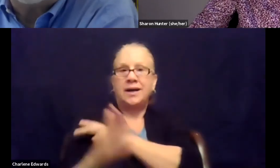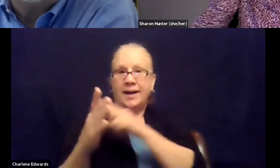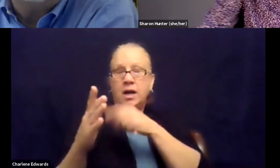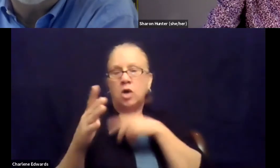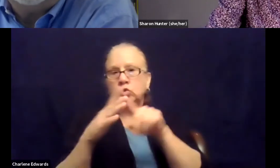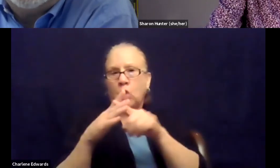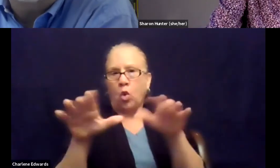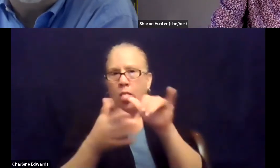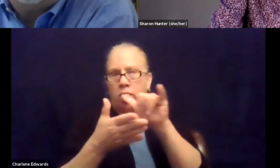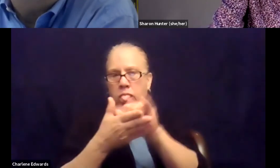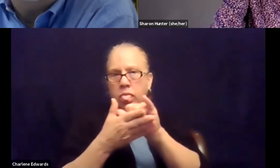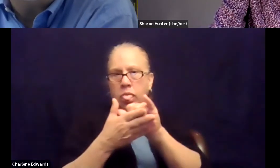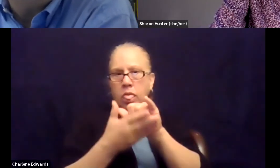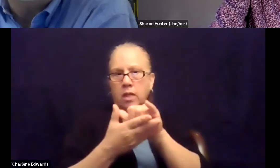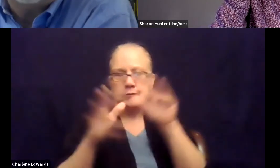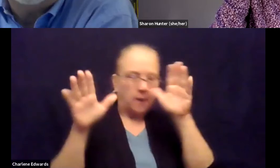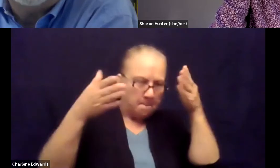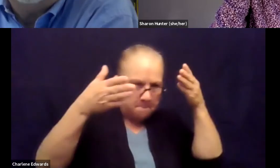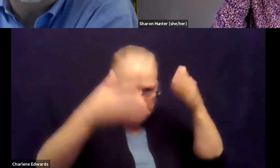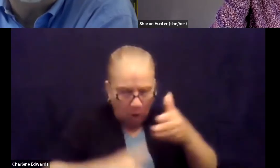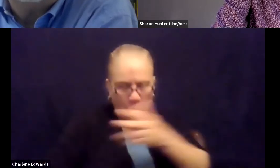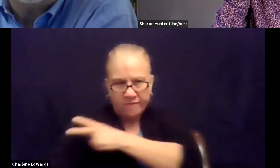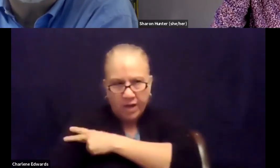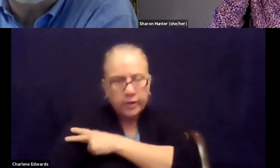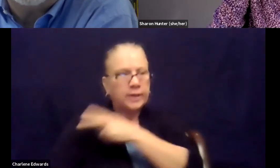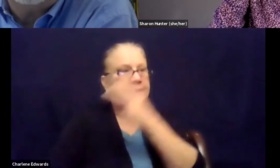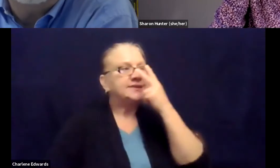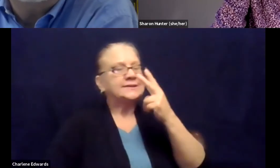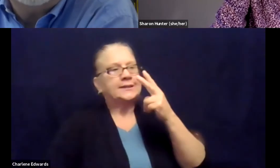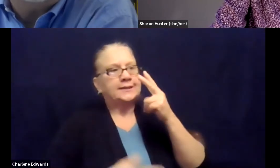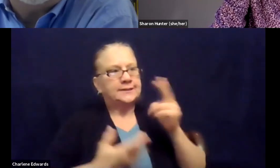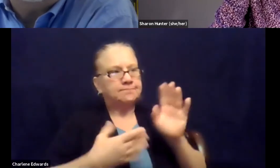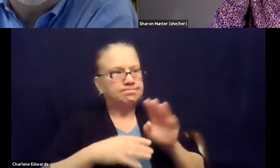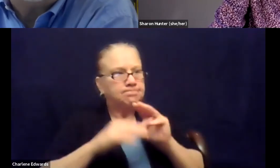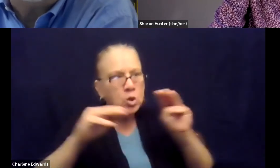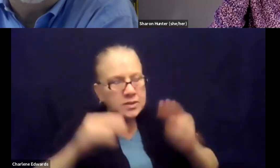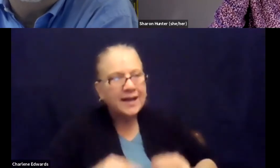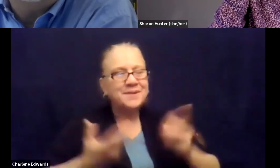I'd love to see it happening museums, theaters, places were people can get vaccinated.